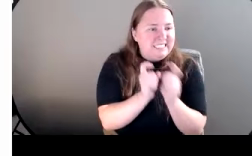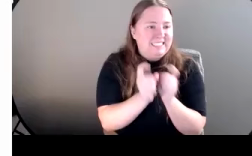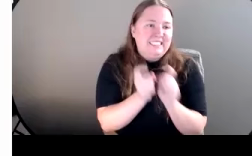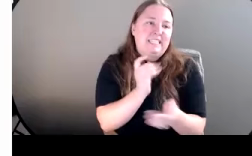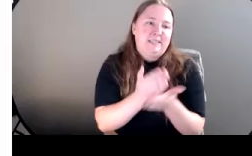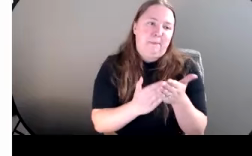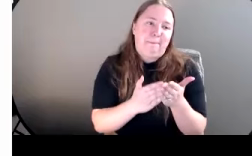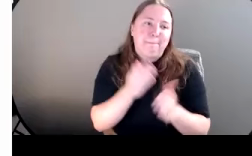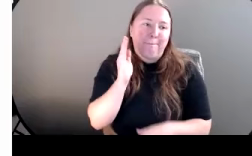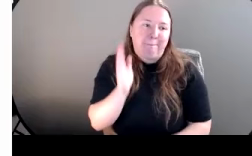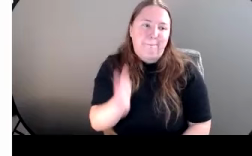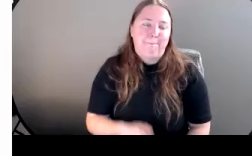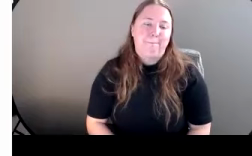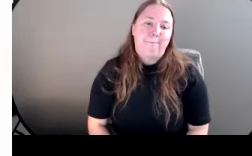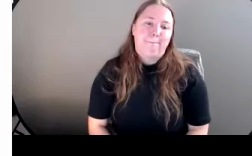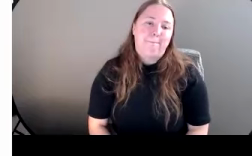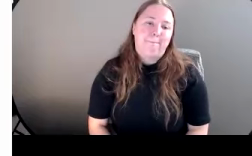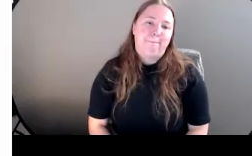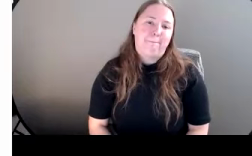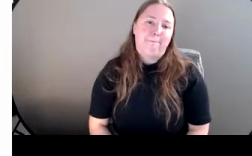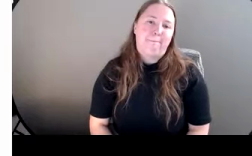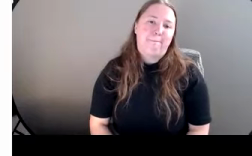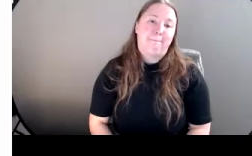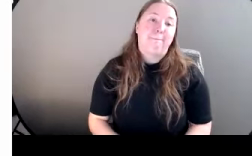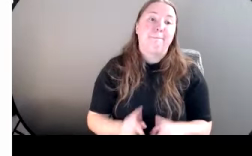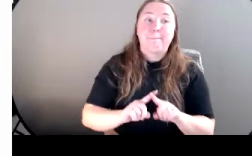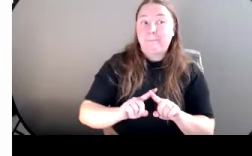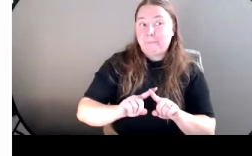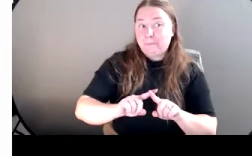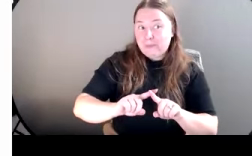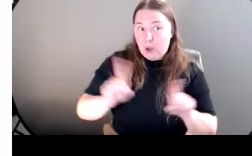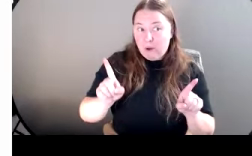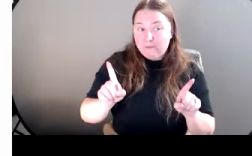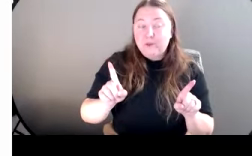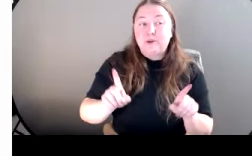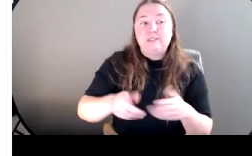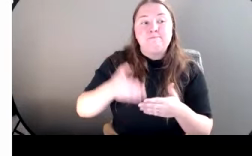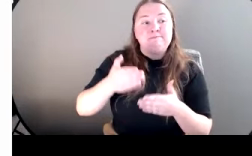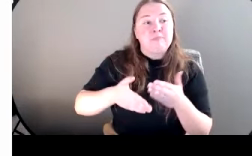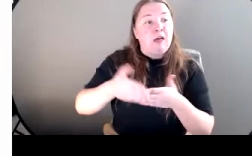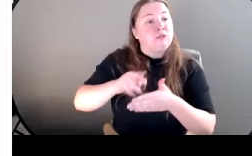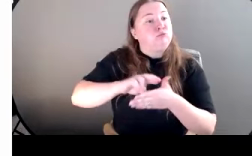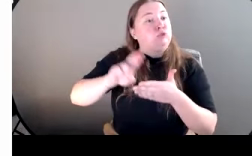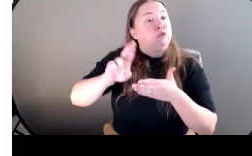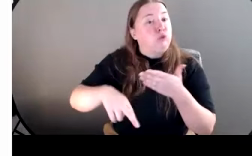however, the end result and yeah, I don't think anyone